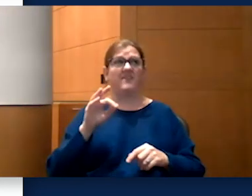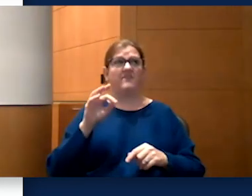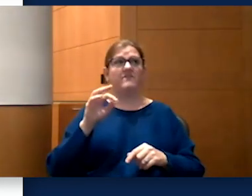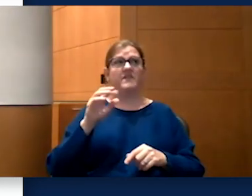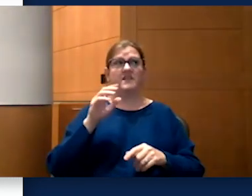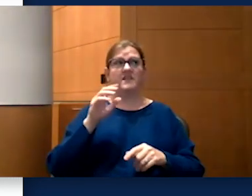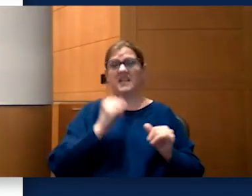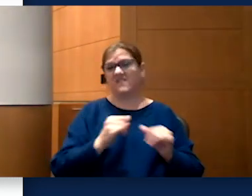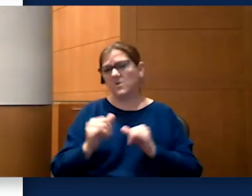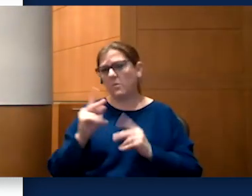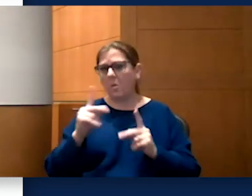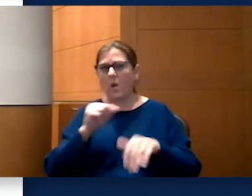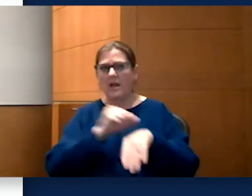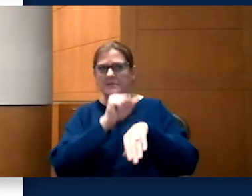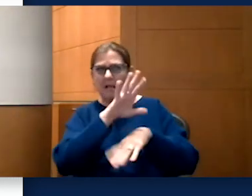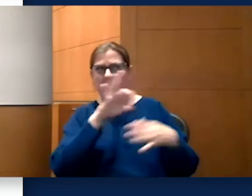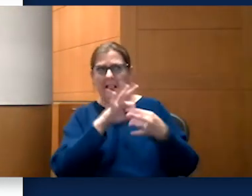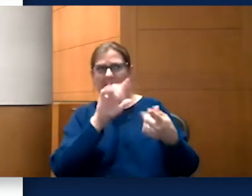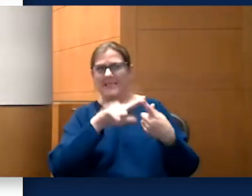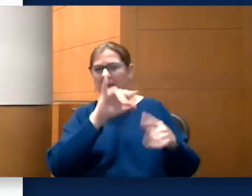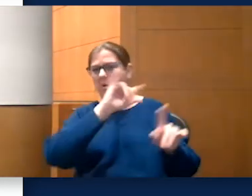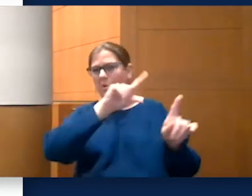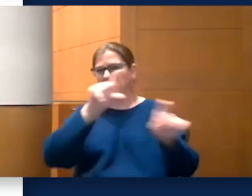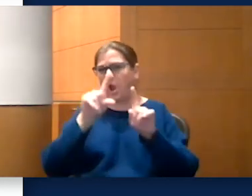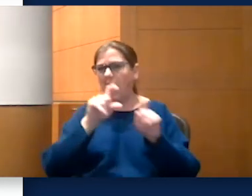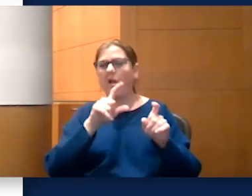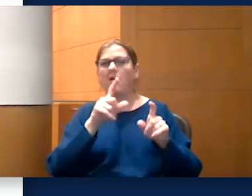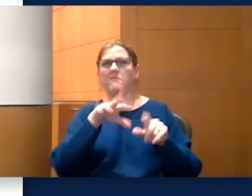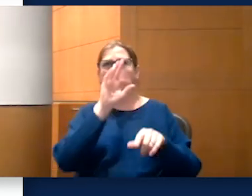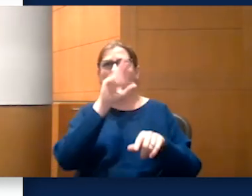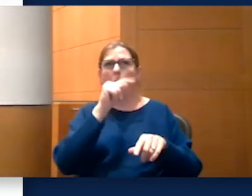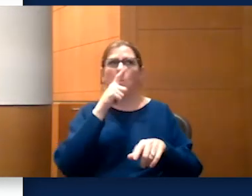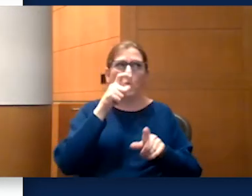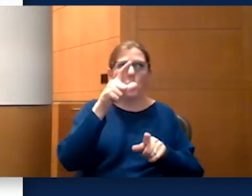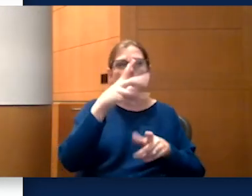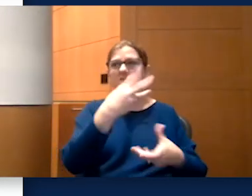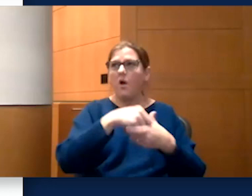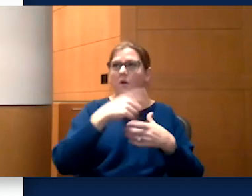It's a general flier as well as a flier for all of our events. We have those. So, we'll send it out to the group through whatever authorized person.